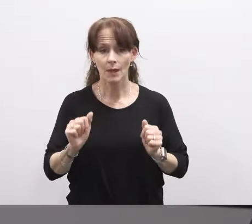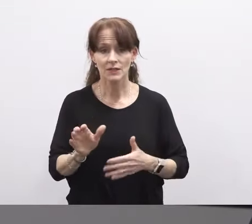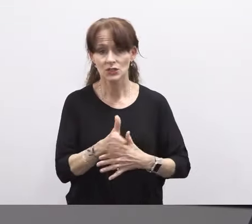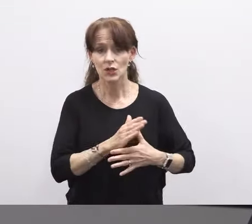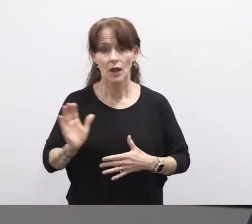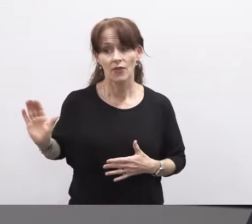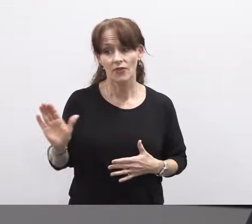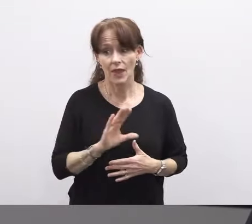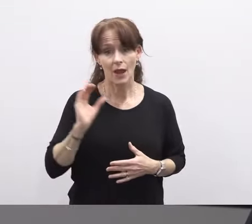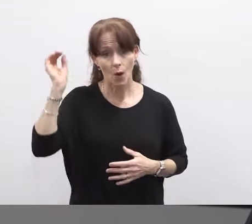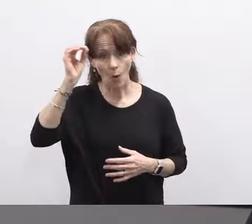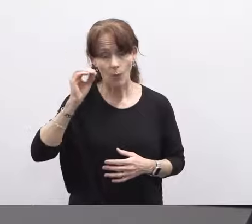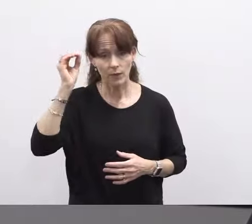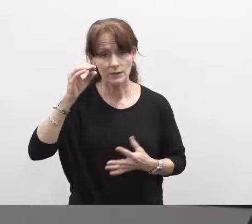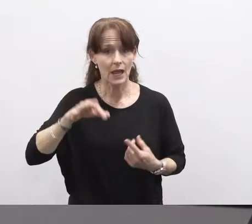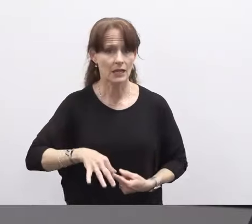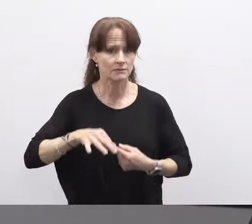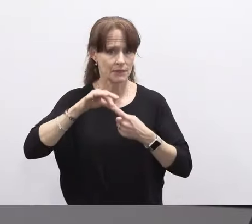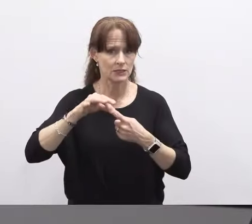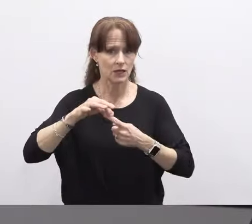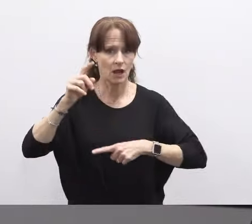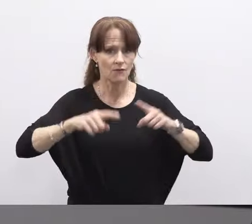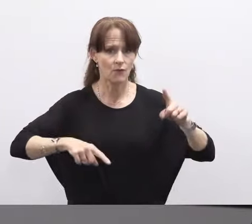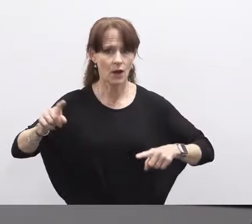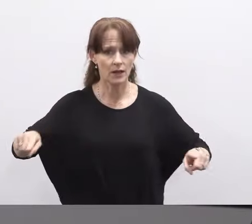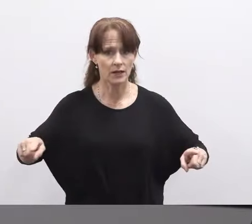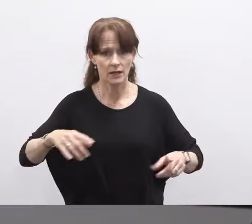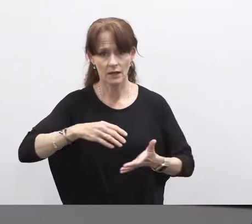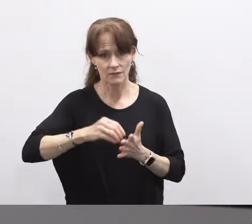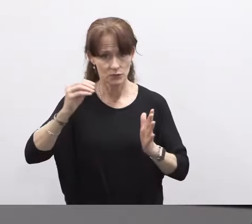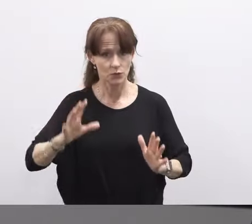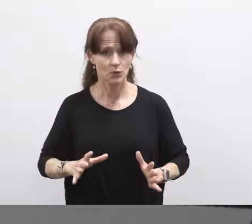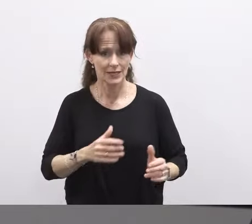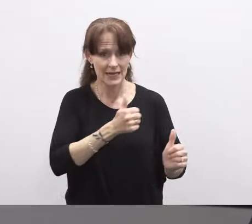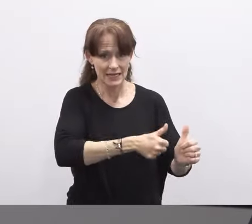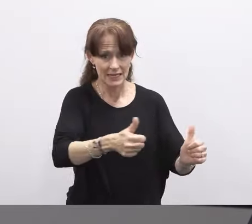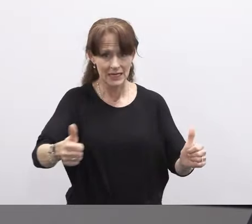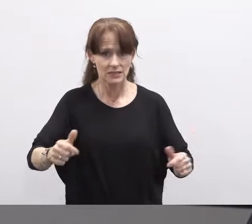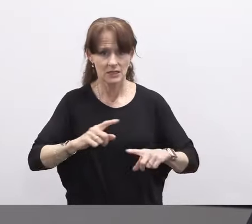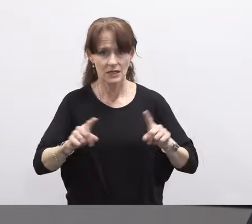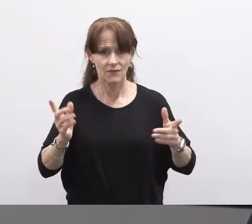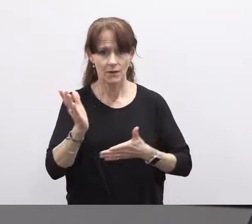because, and especially from such a variety of students, each one was in a different part of a pathway.